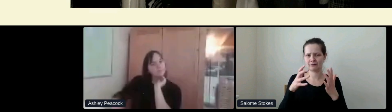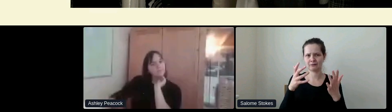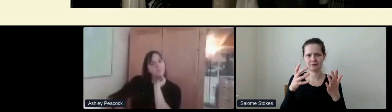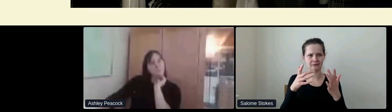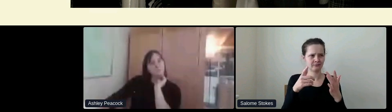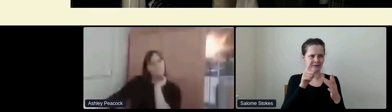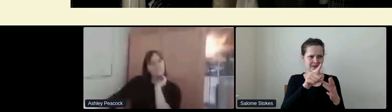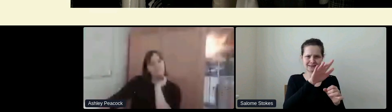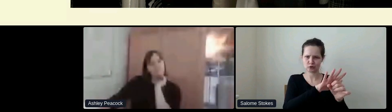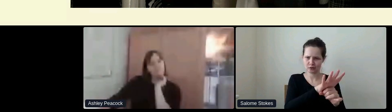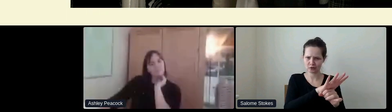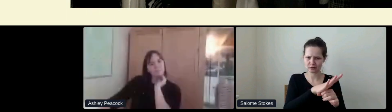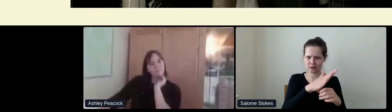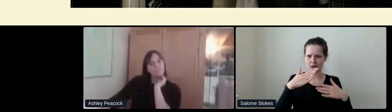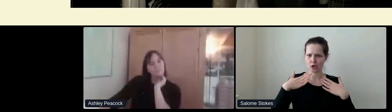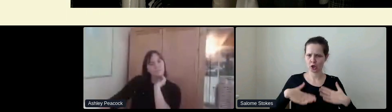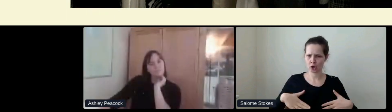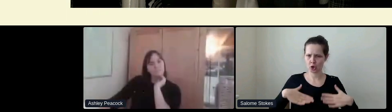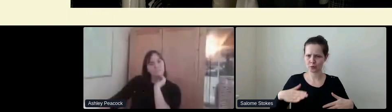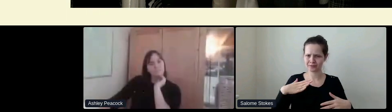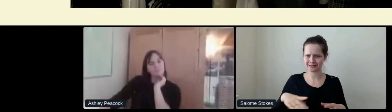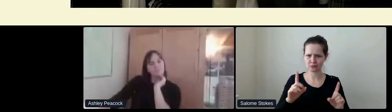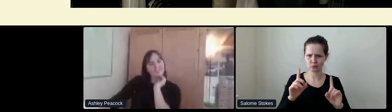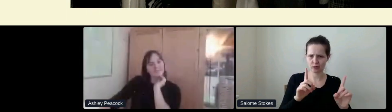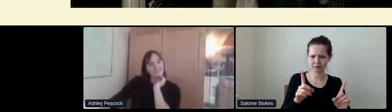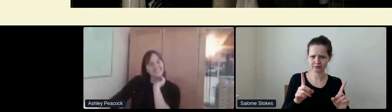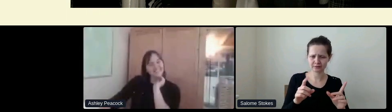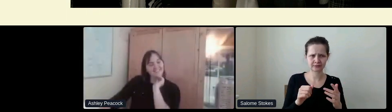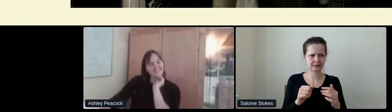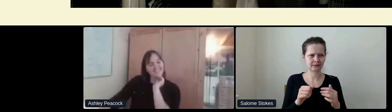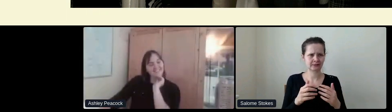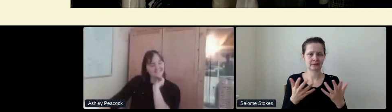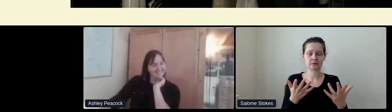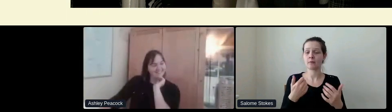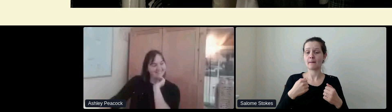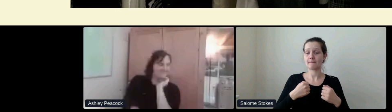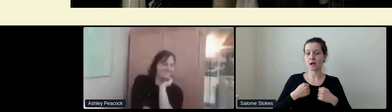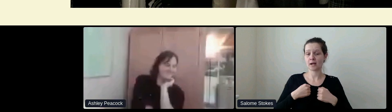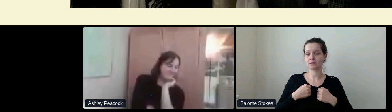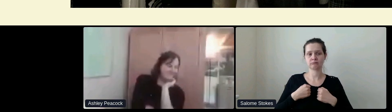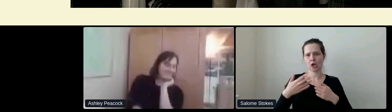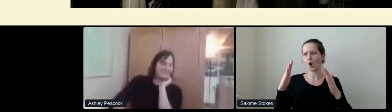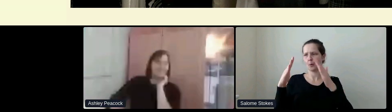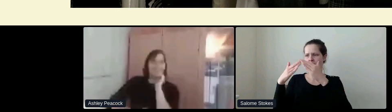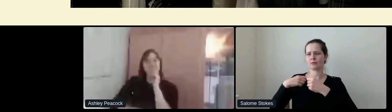clothes aren't. There are a preset collection of clothes in my wardrobe that are assigned for